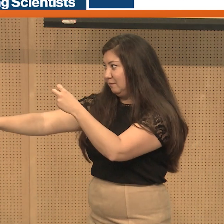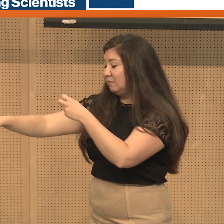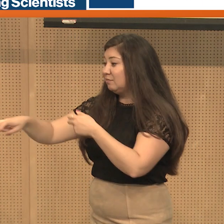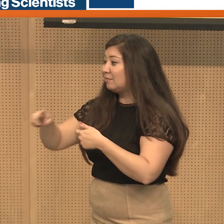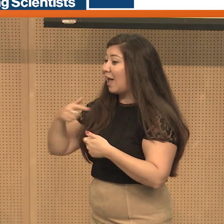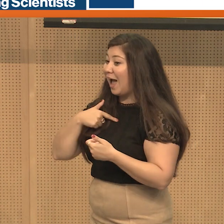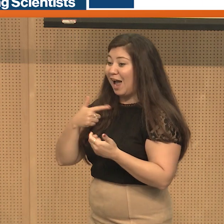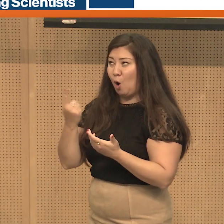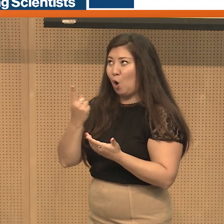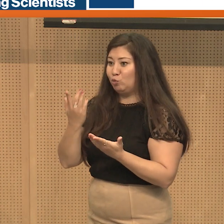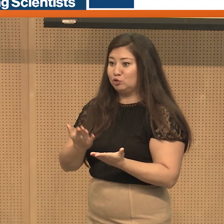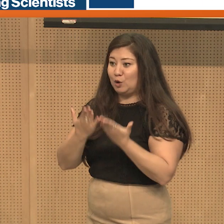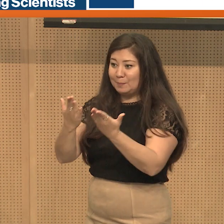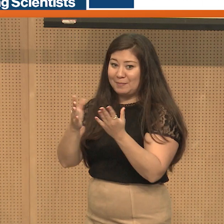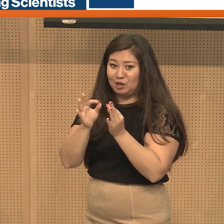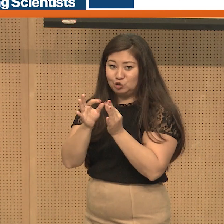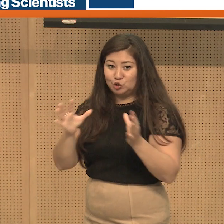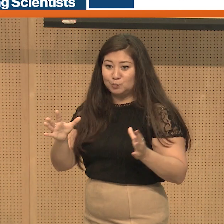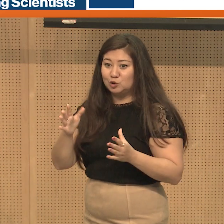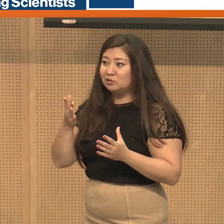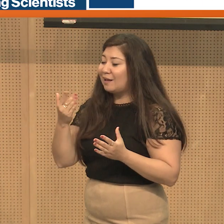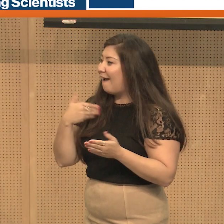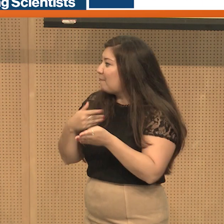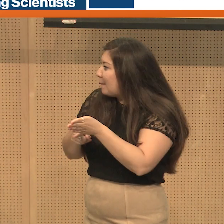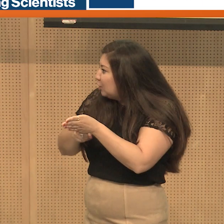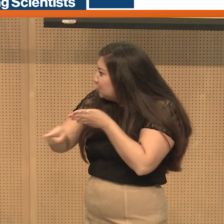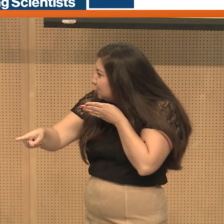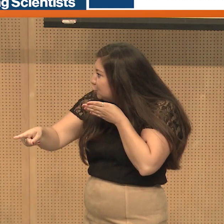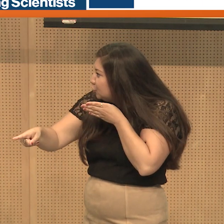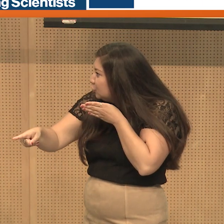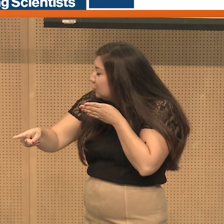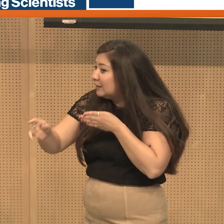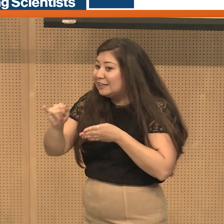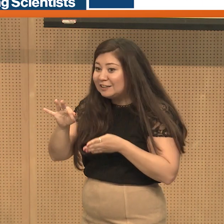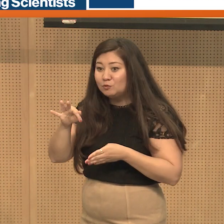Getting the appropriate training and practice is very difficult.